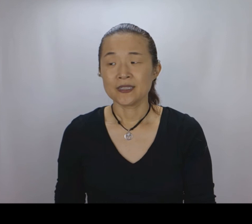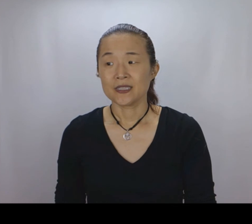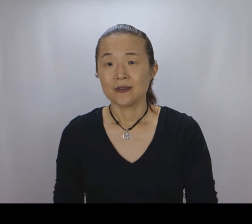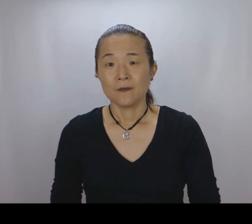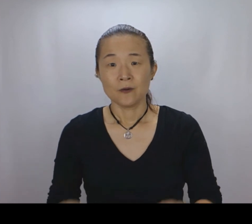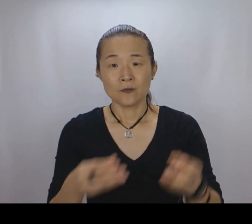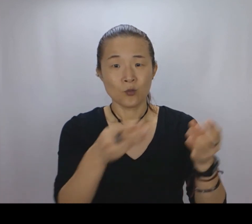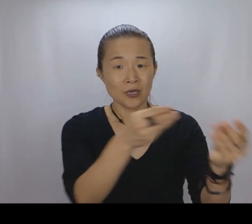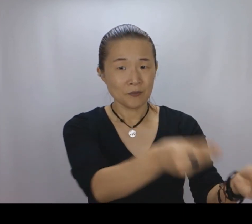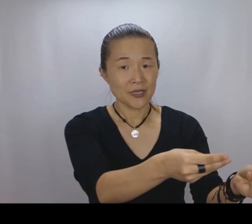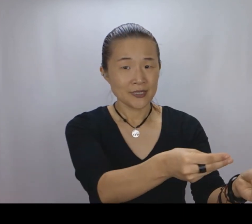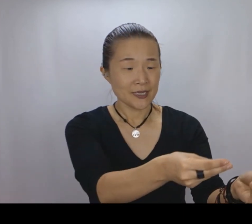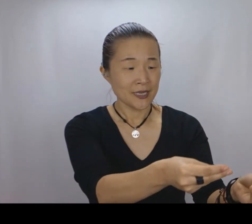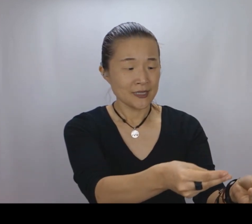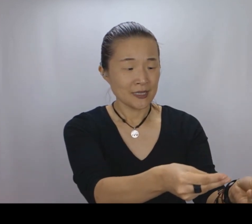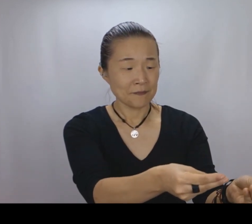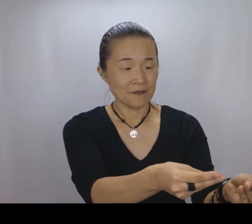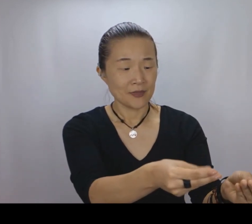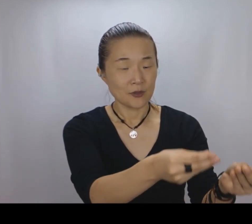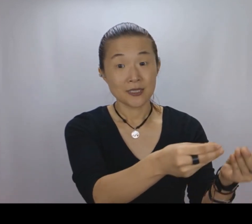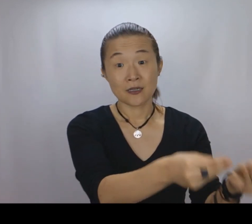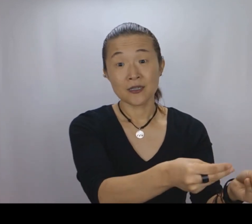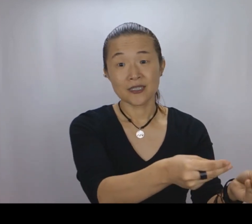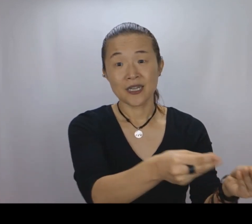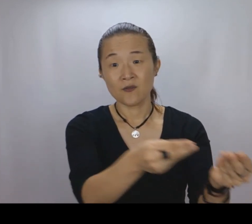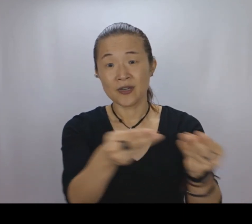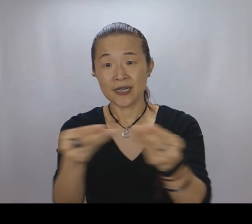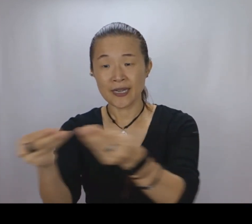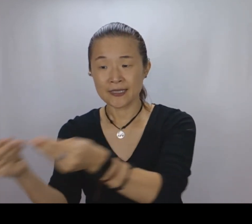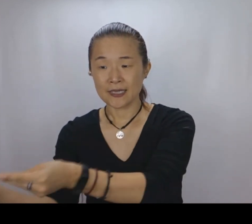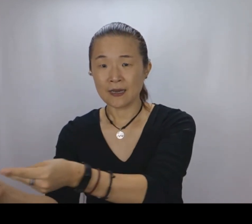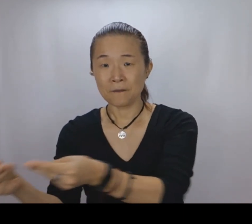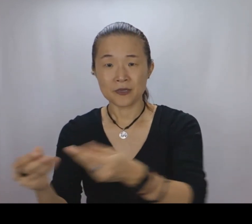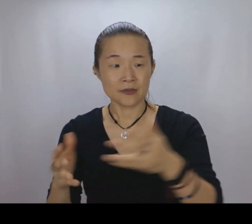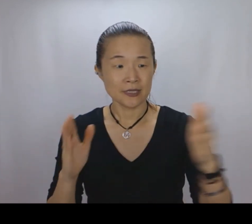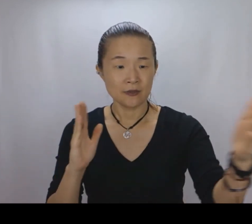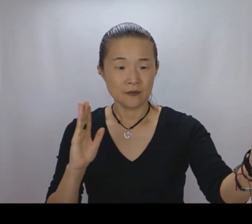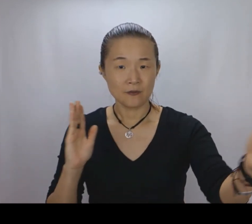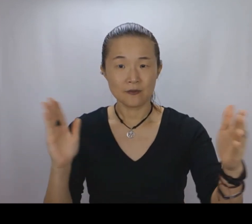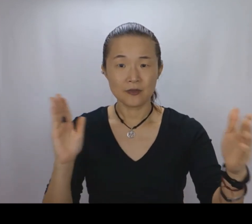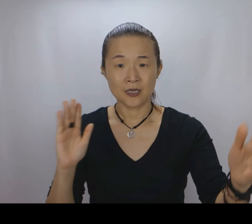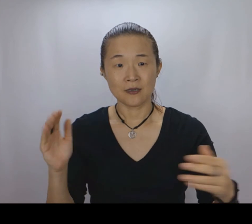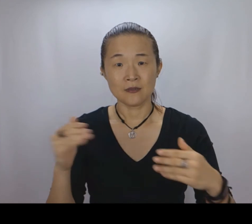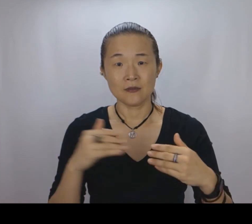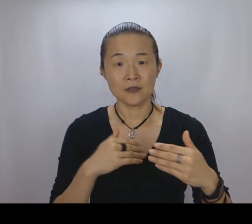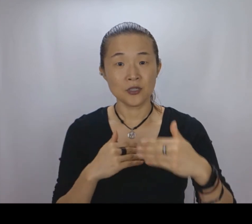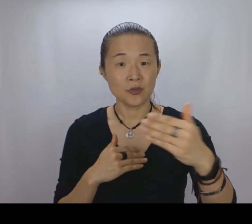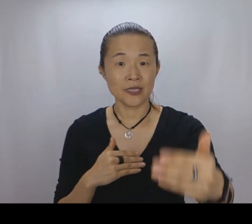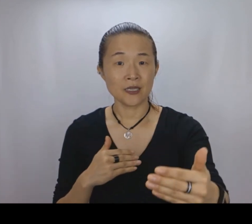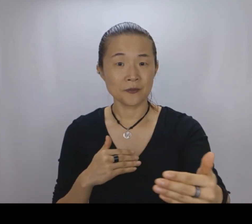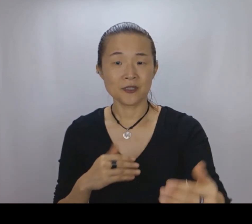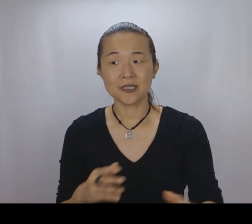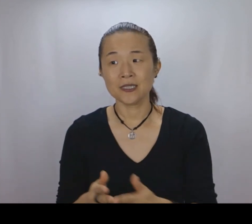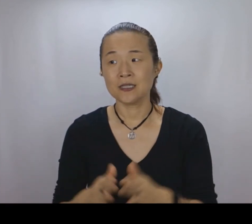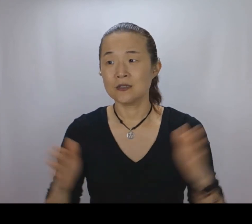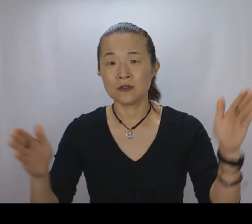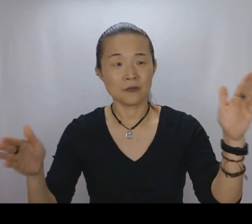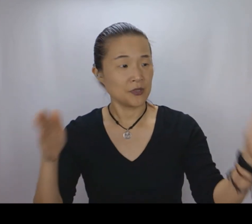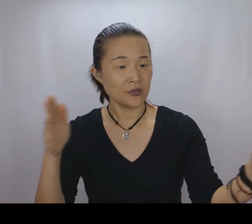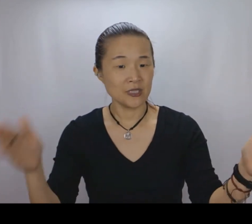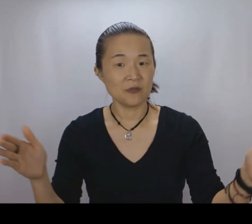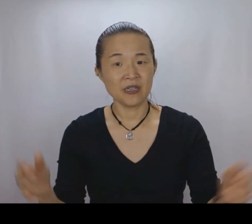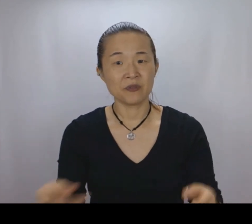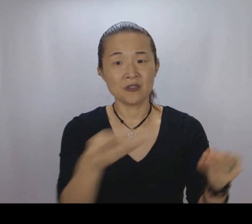It's where one place ends up, starts, and where it ends up between you and the other person, or between two people.